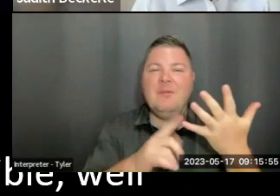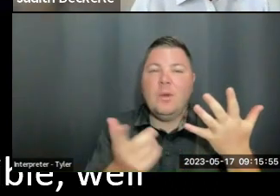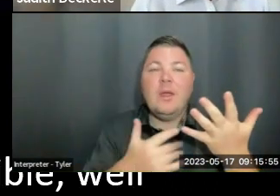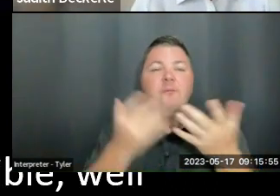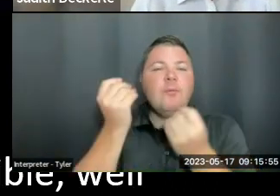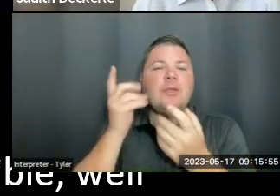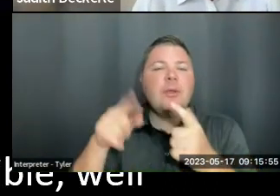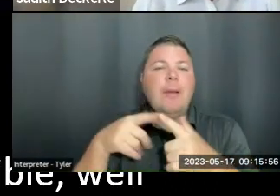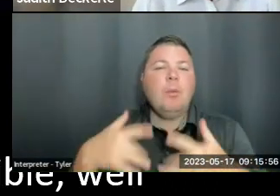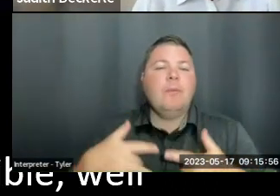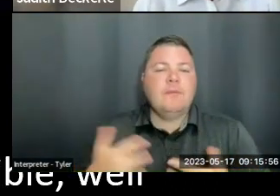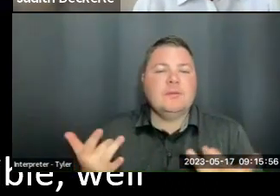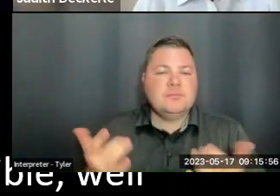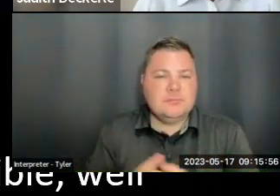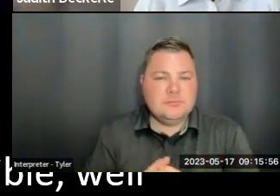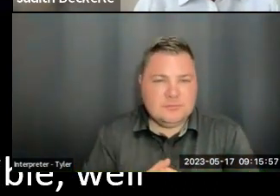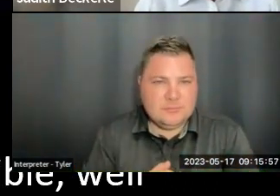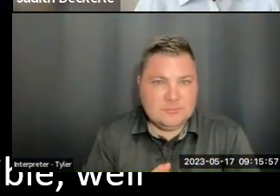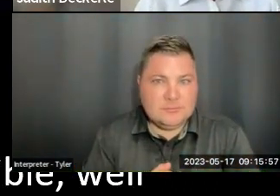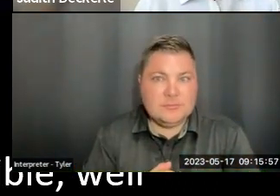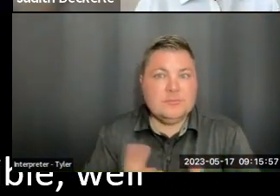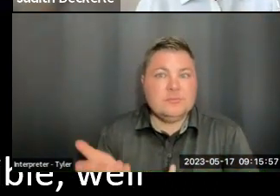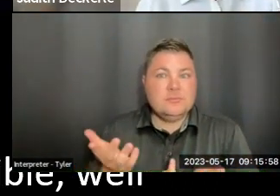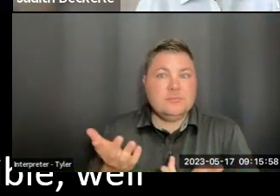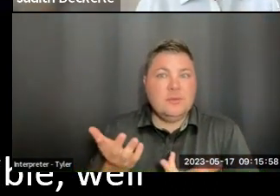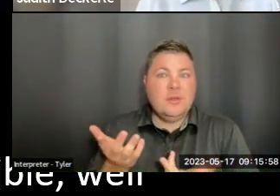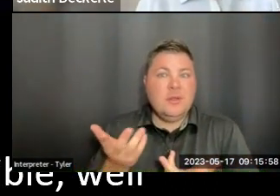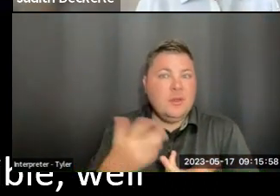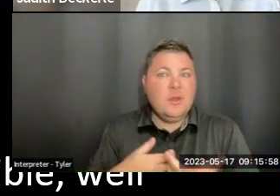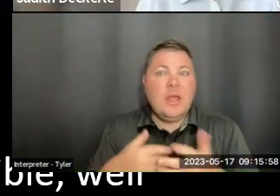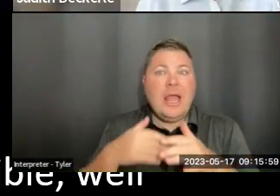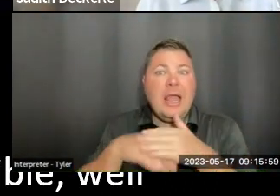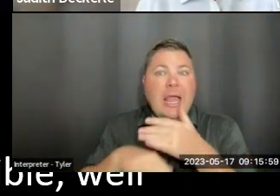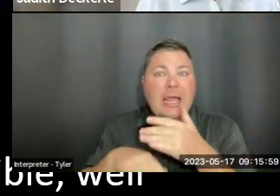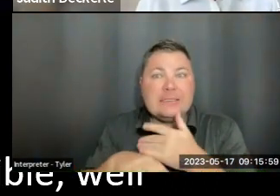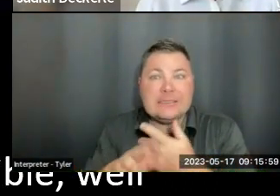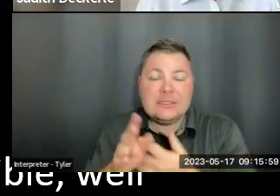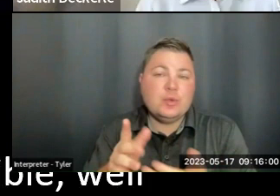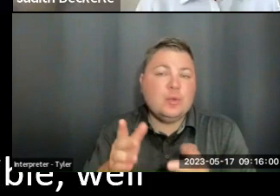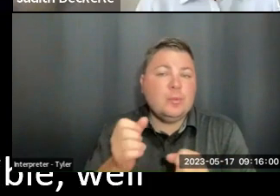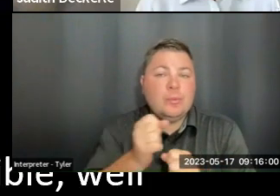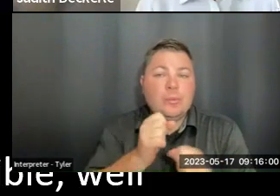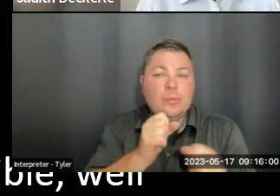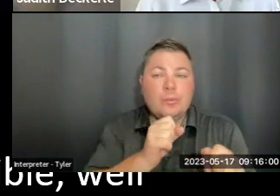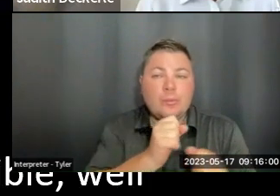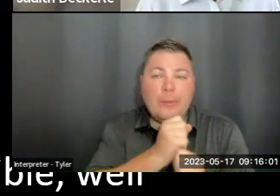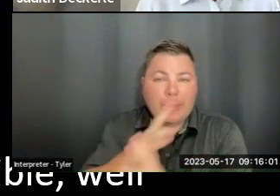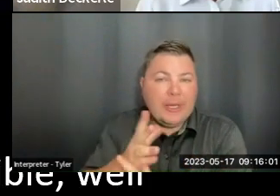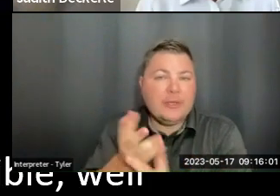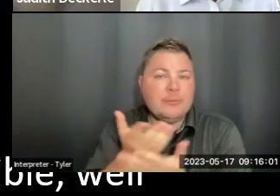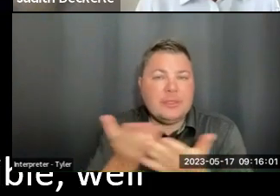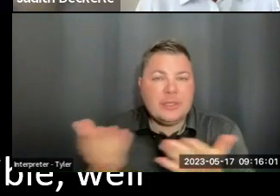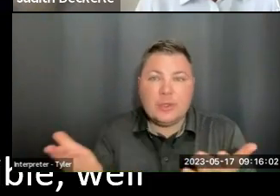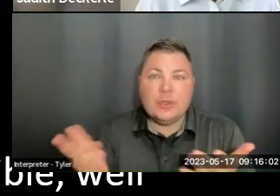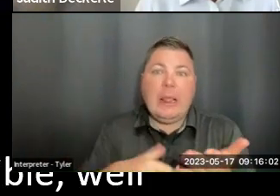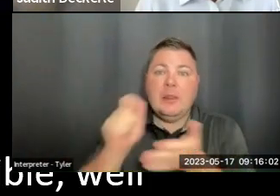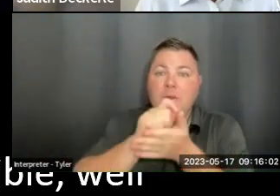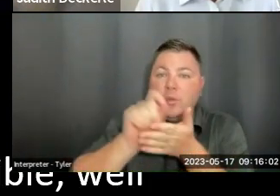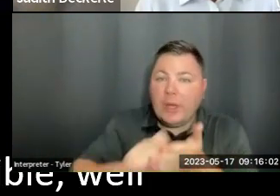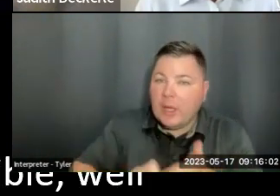number five slide. Information about the event. Provide accessed preparation